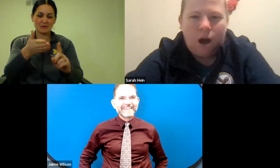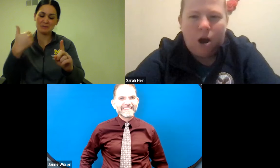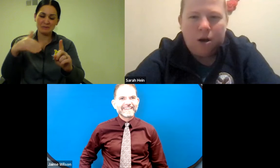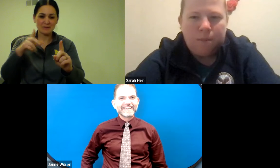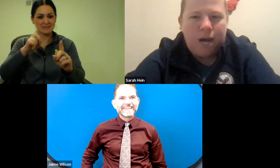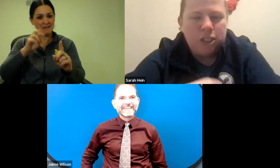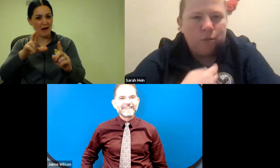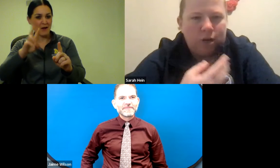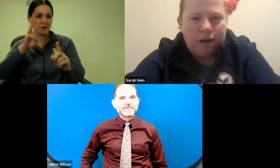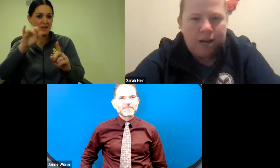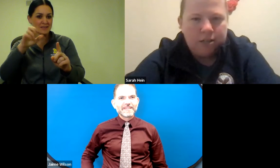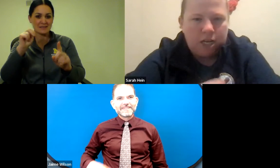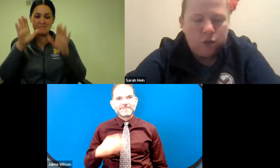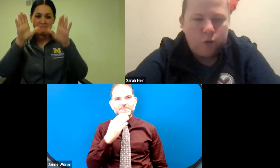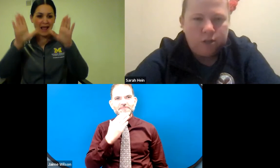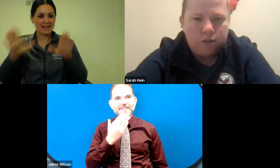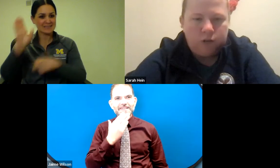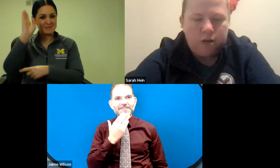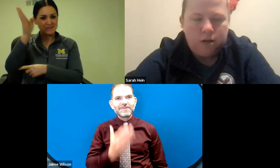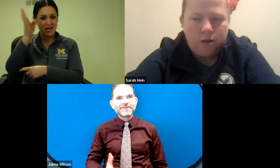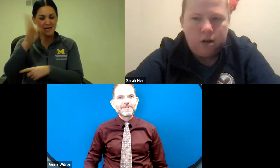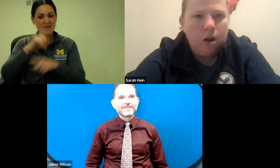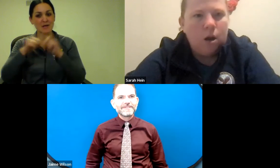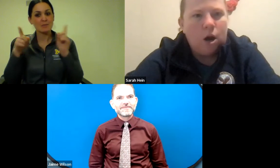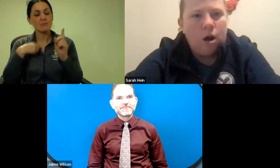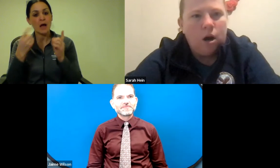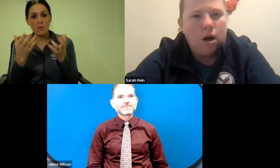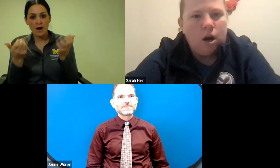I just want to ask that to.